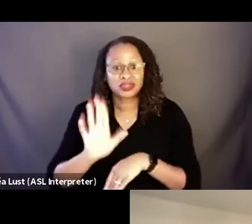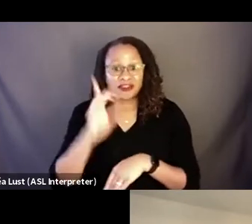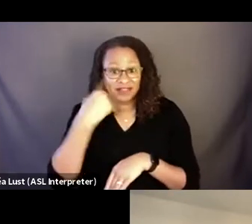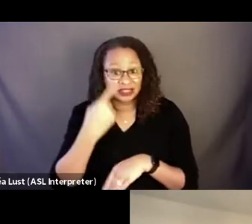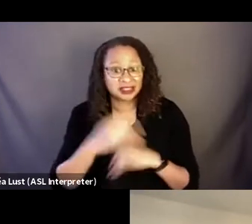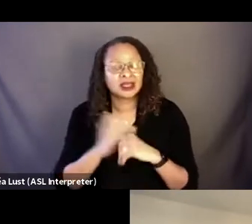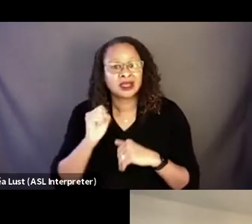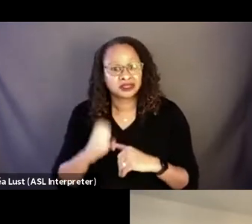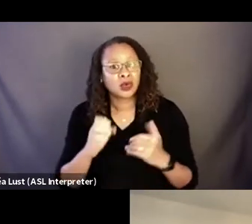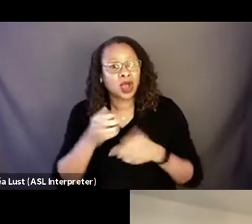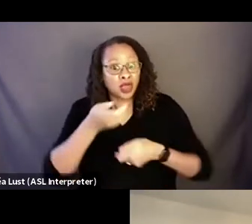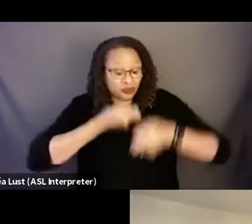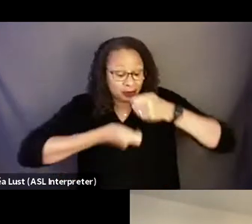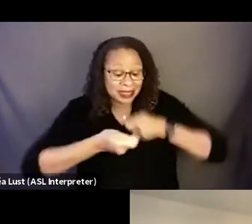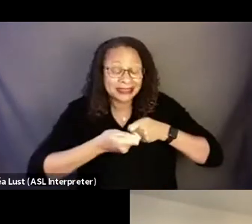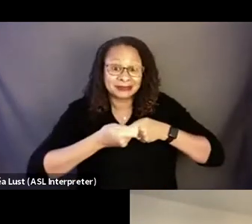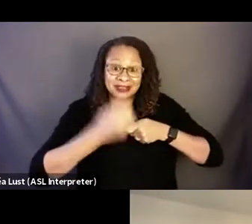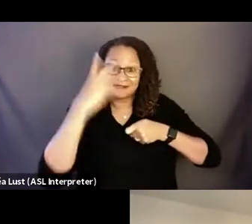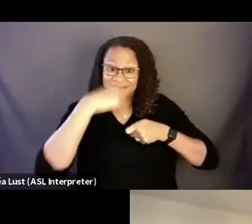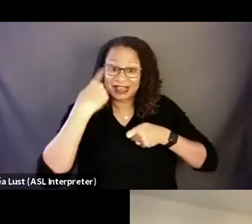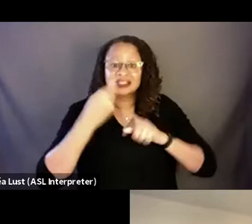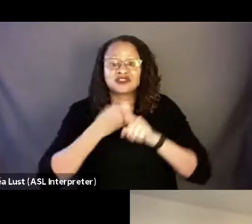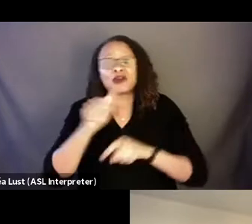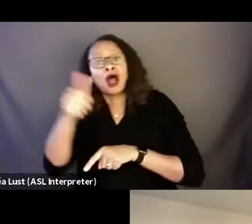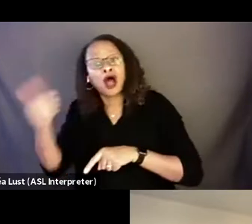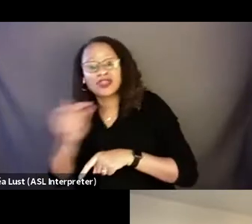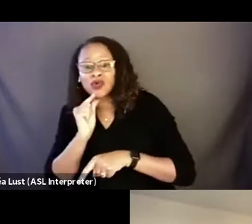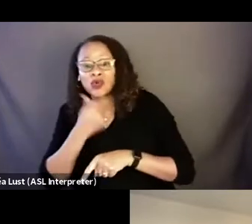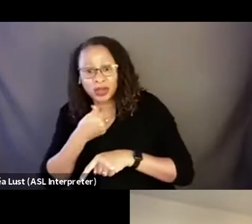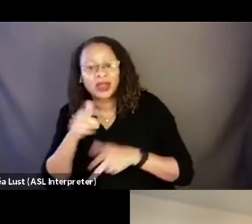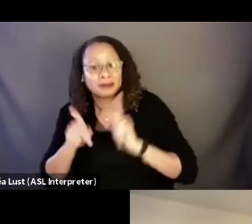We went and Igor has many titles on this production.